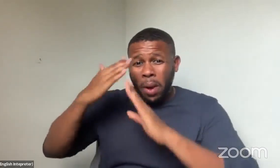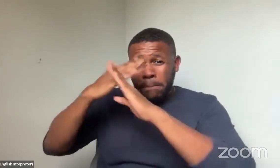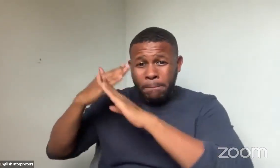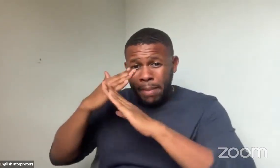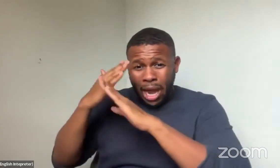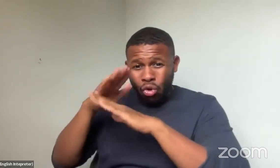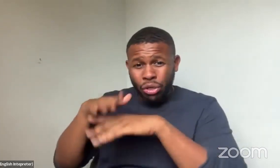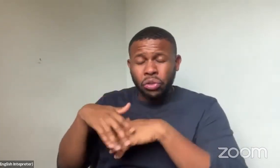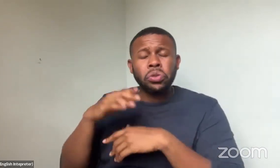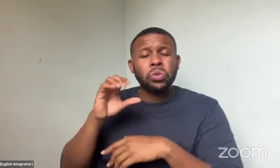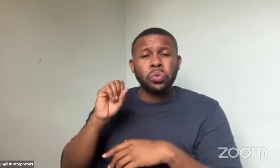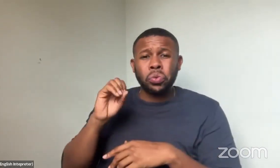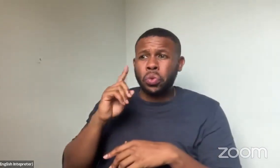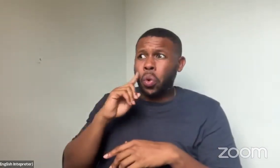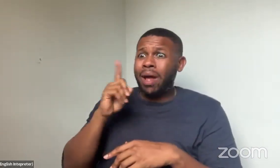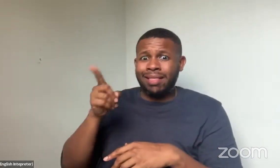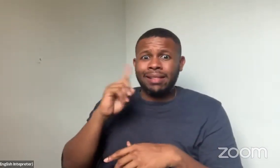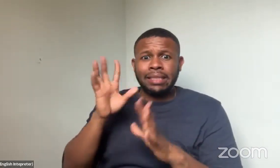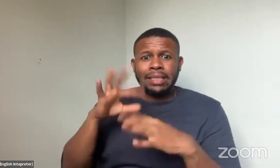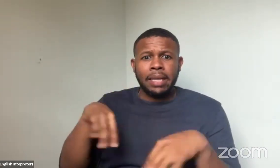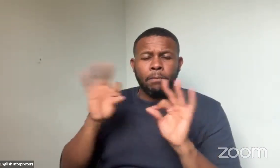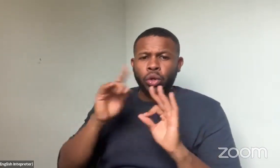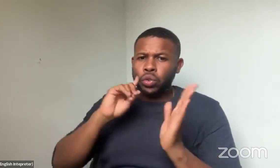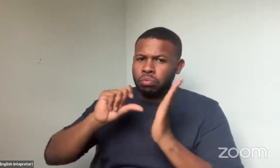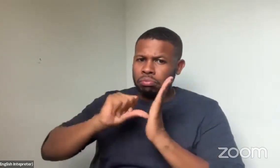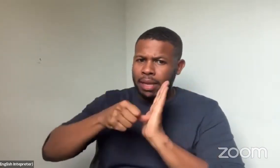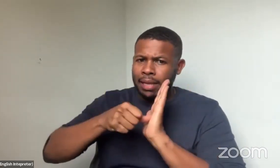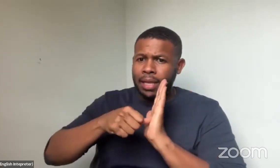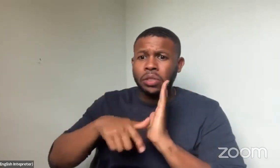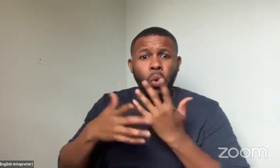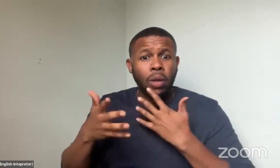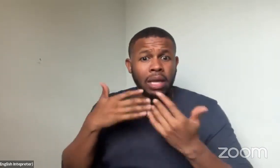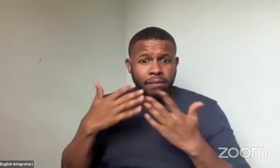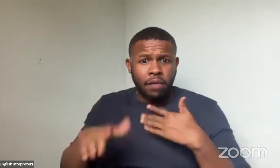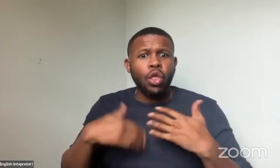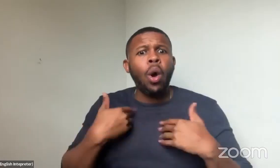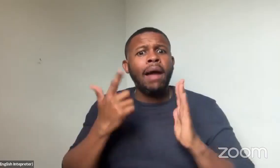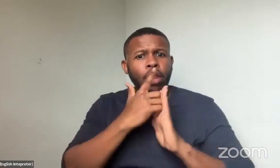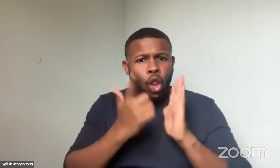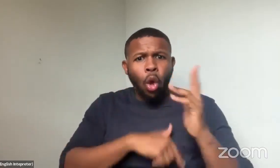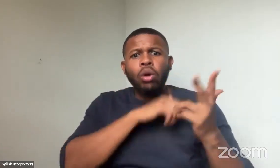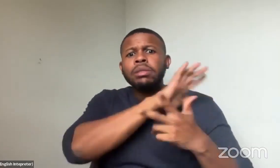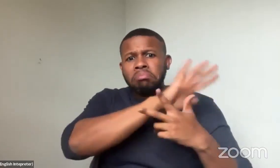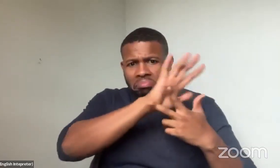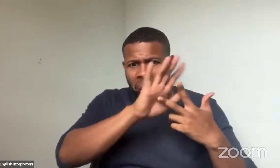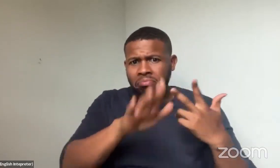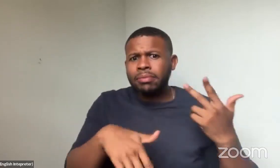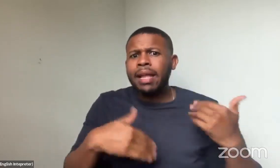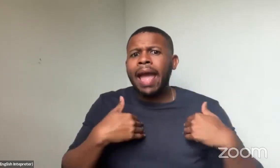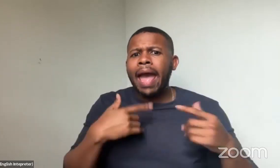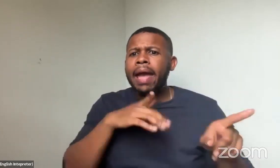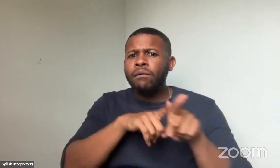look at the 97% of the top one million web pages that the average website of those home